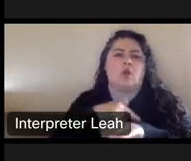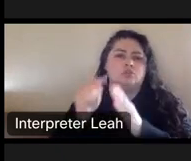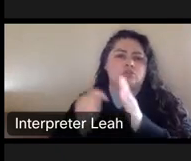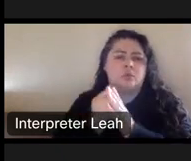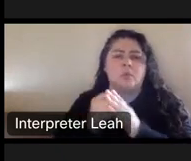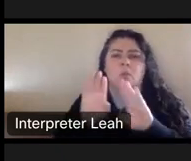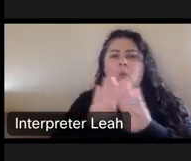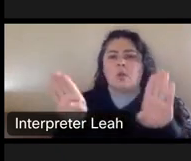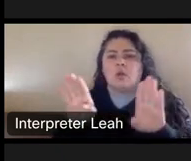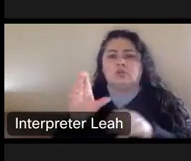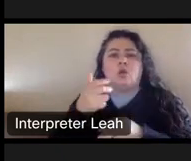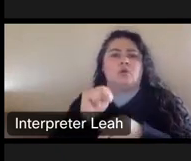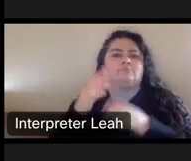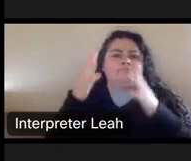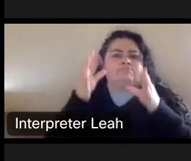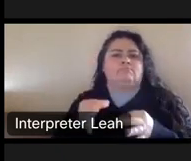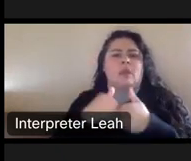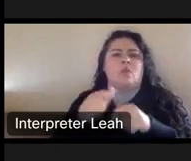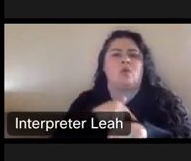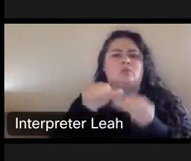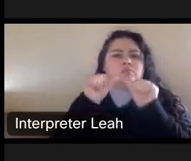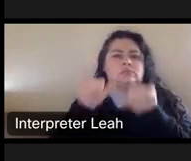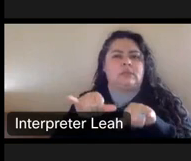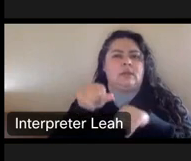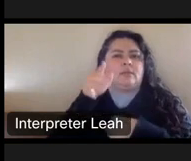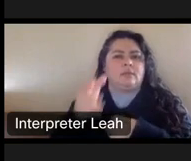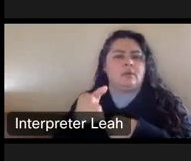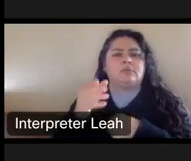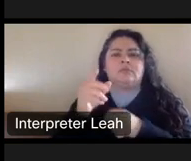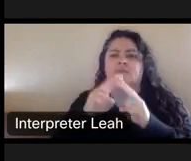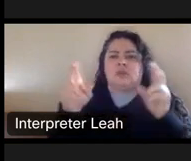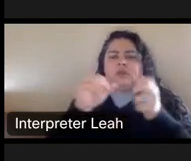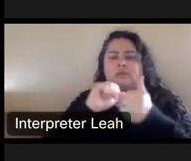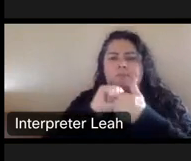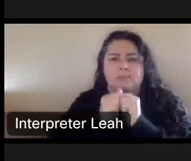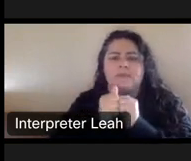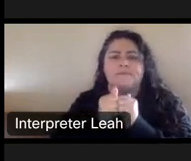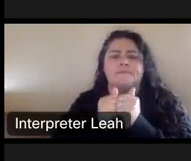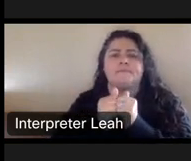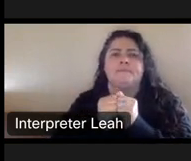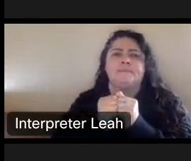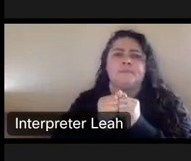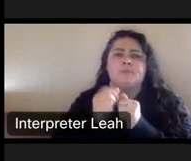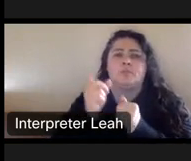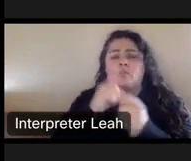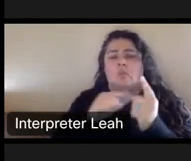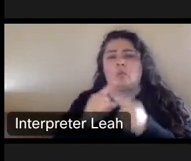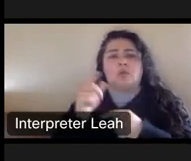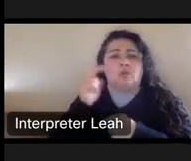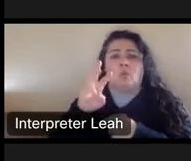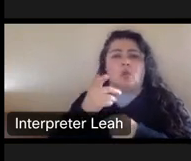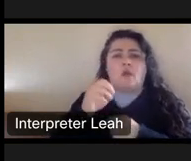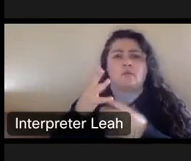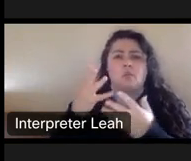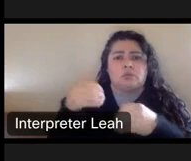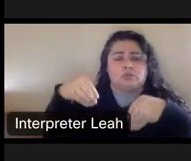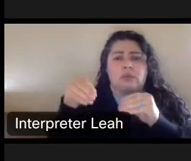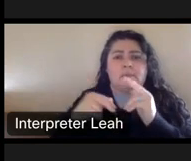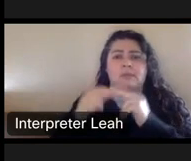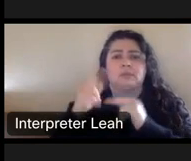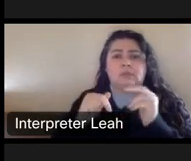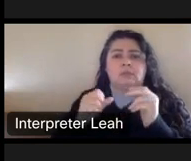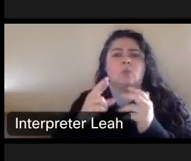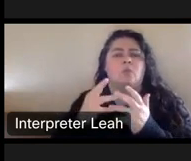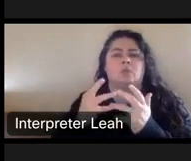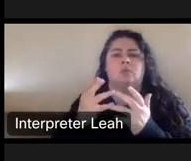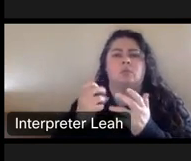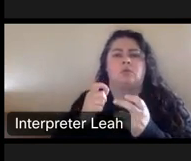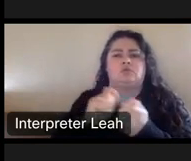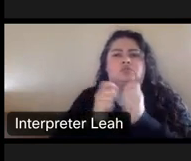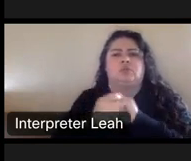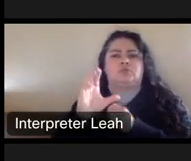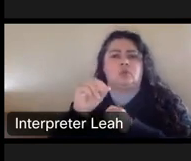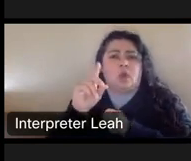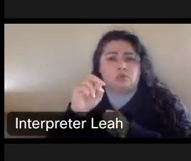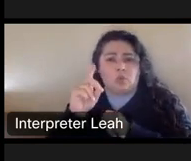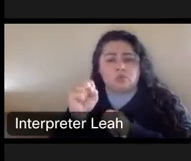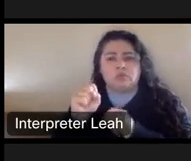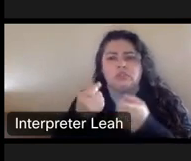Final say, as to how long a piece of art would remain, it's a very competitive environment. And when he heard that wolkoff wanted to sell the building or wanted to trans, turn it into condos, he actually tried to purchase it.